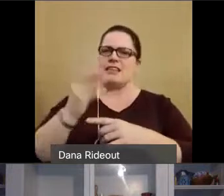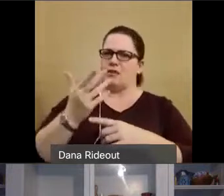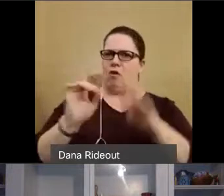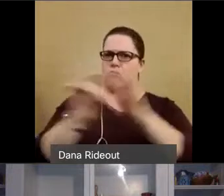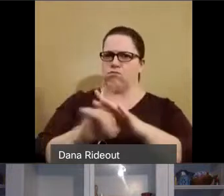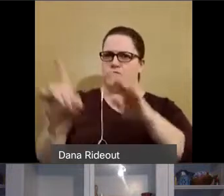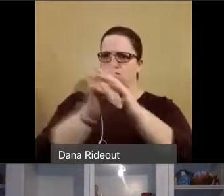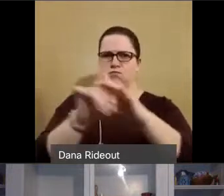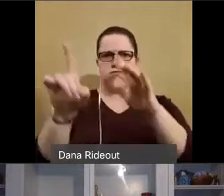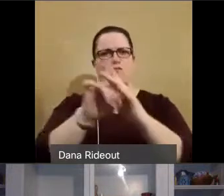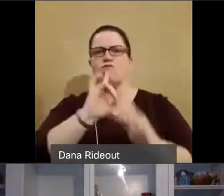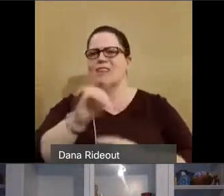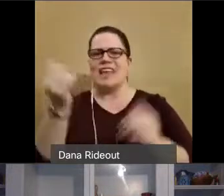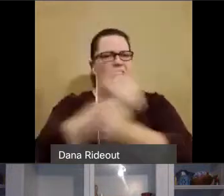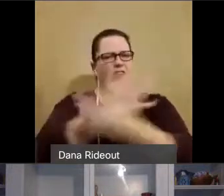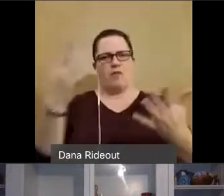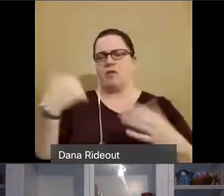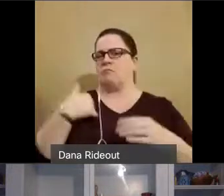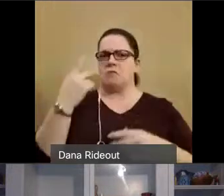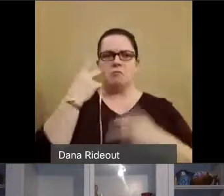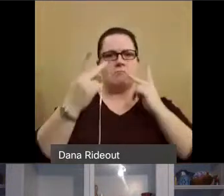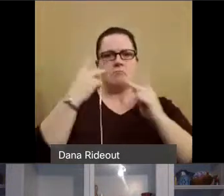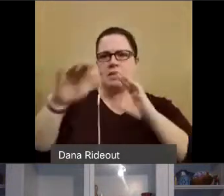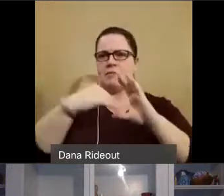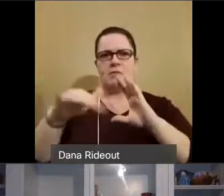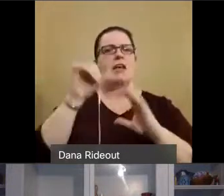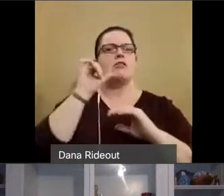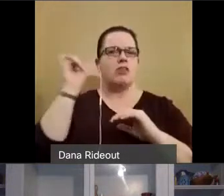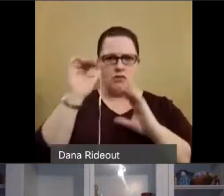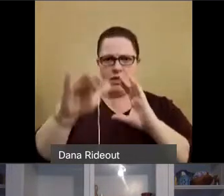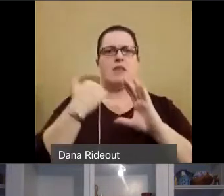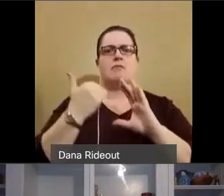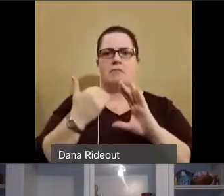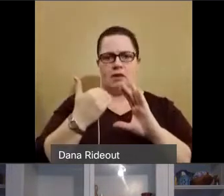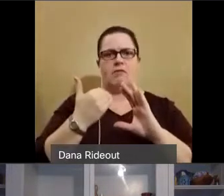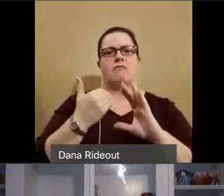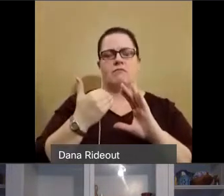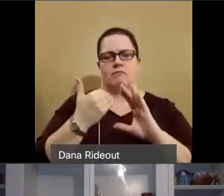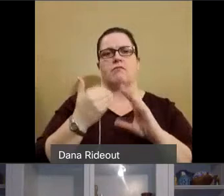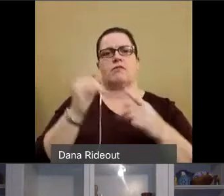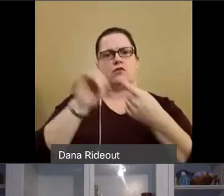I get emails from folks that, you know, yesterday there was an email from the president of my university inviting me to.